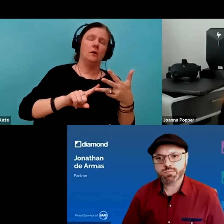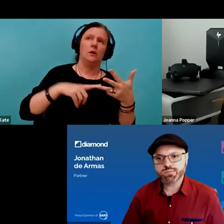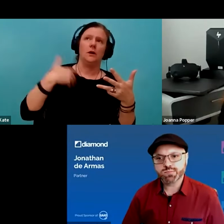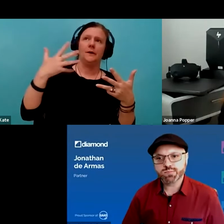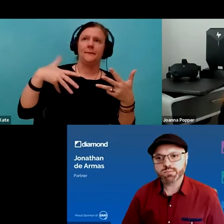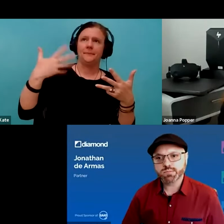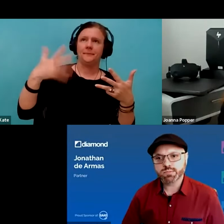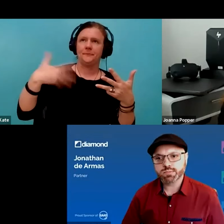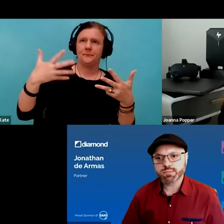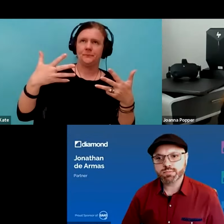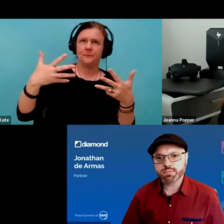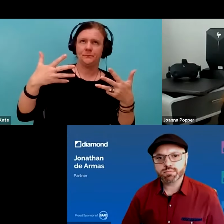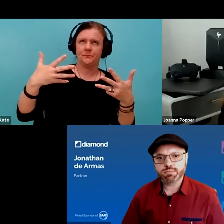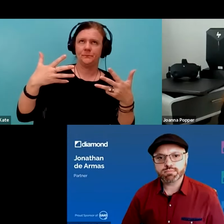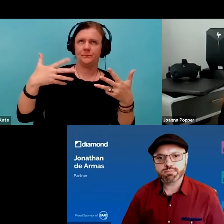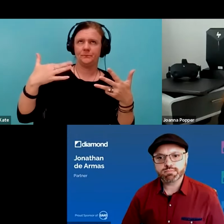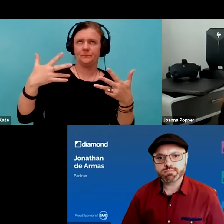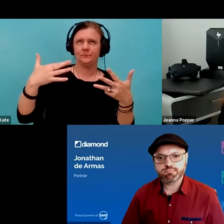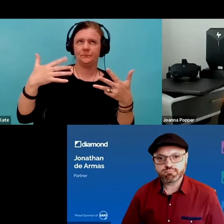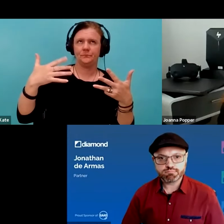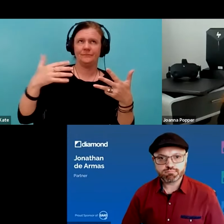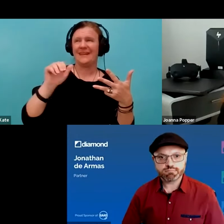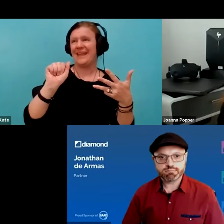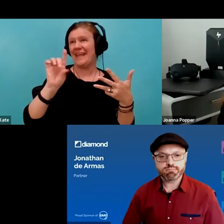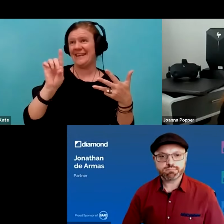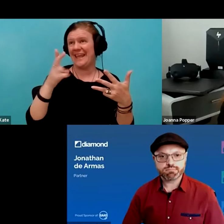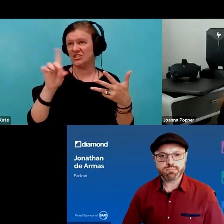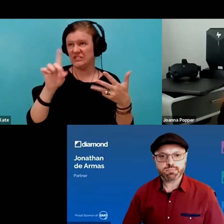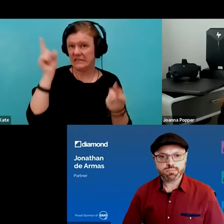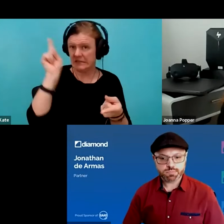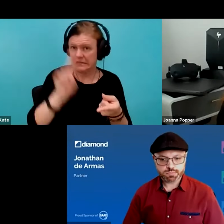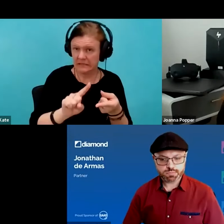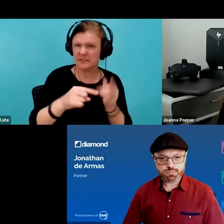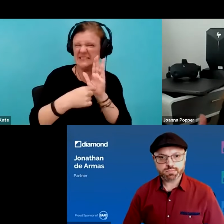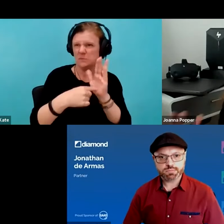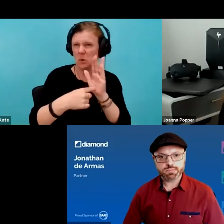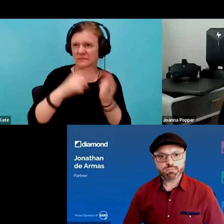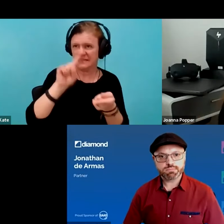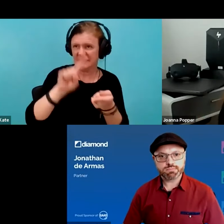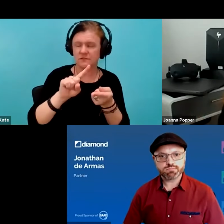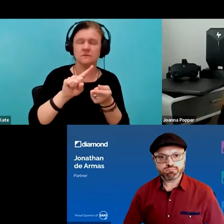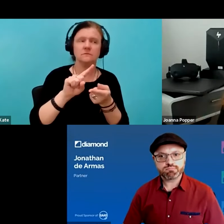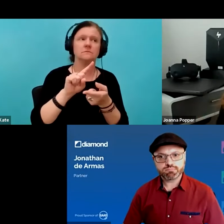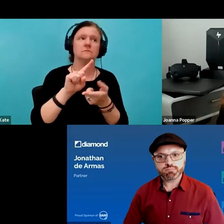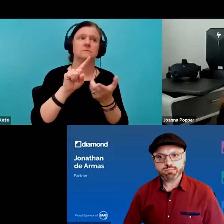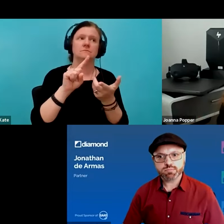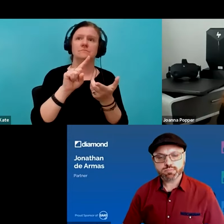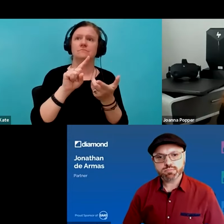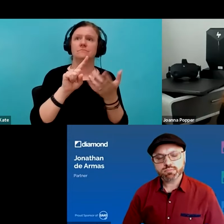Joanna Popper: To address, you know, the ADHD, you know, virtual reality or augmented reality content. There's content that's being, you know